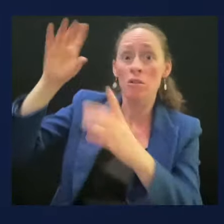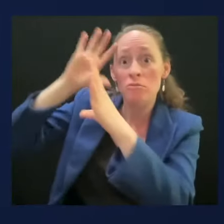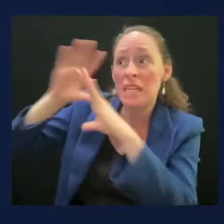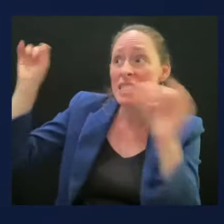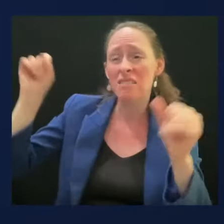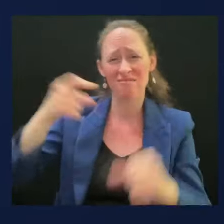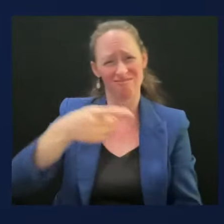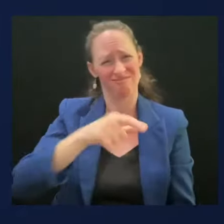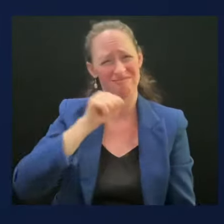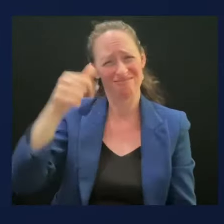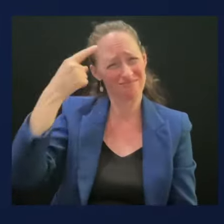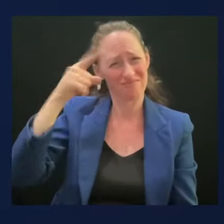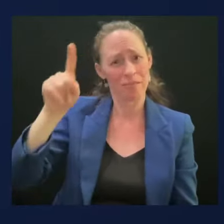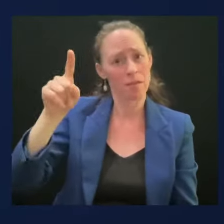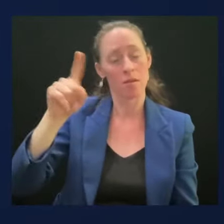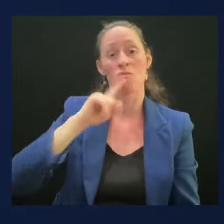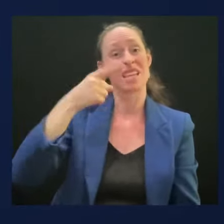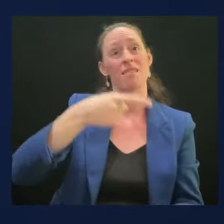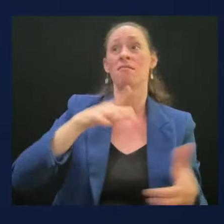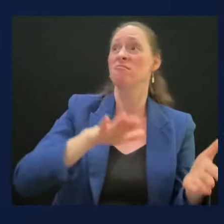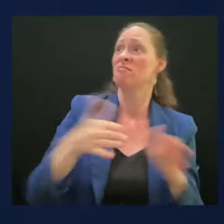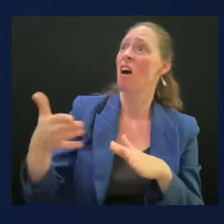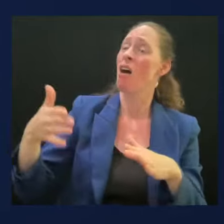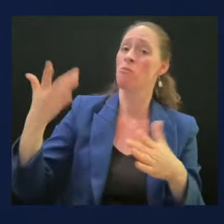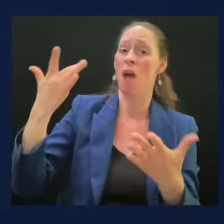The idea of the United States of America.